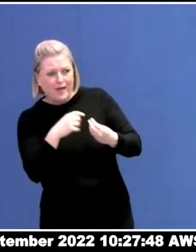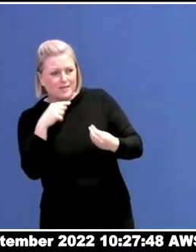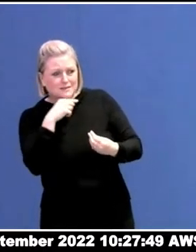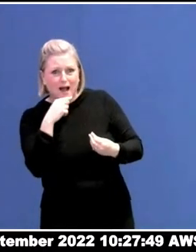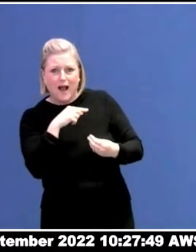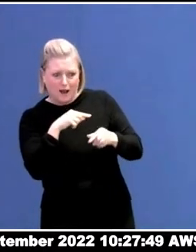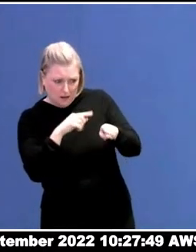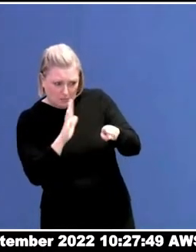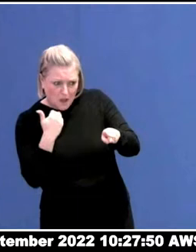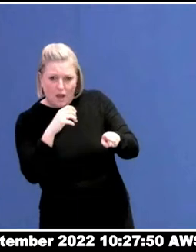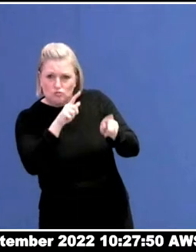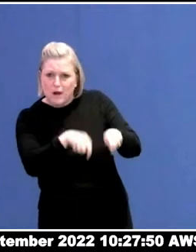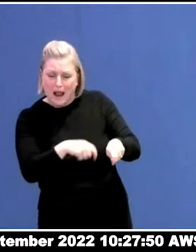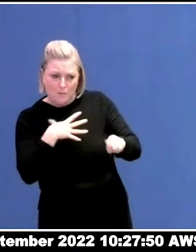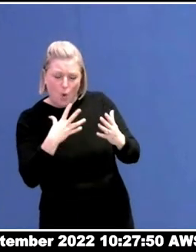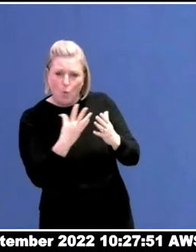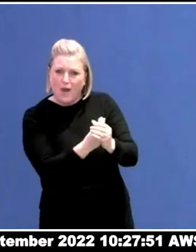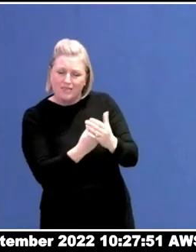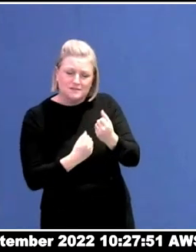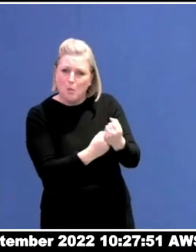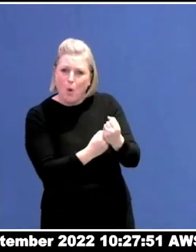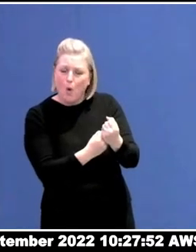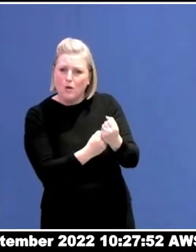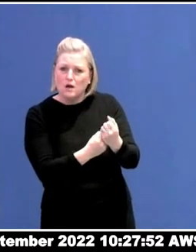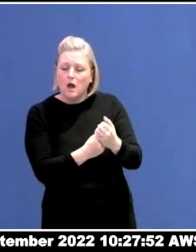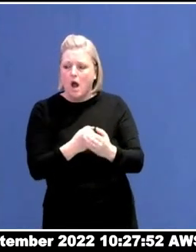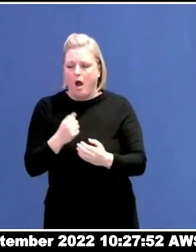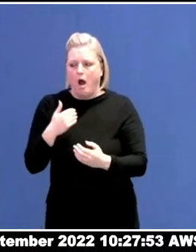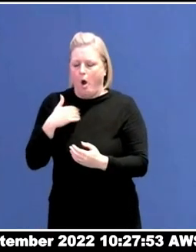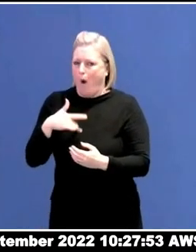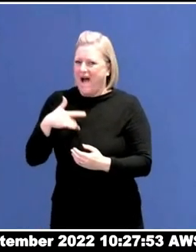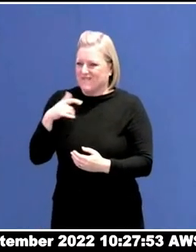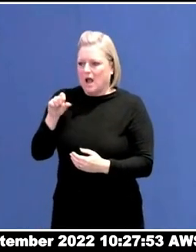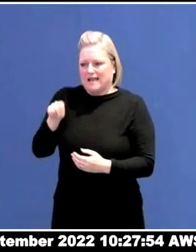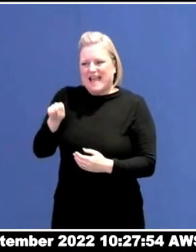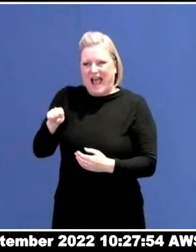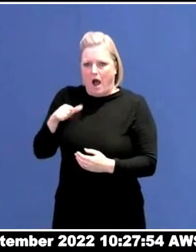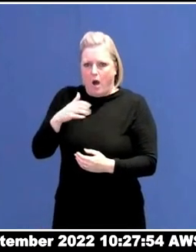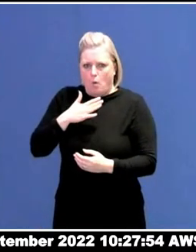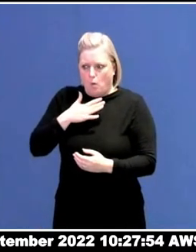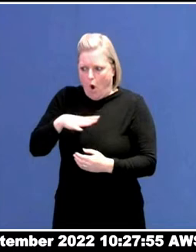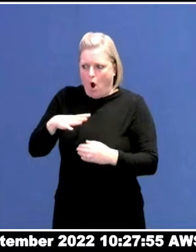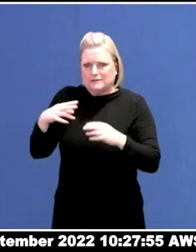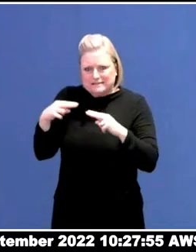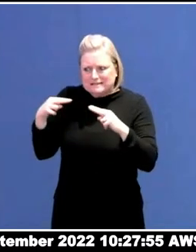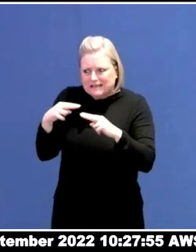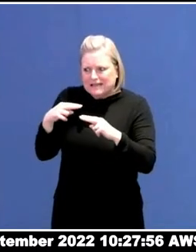I'm sure I would have said to them that I would have appreciated to been able to see him and speak with him regularly, yes.